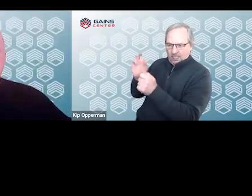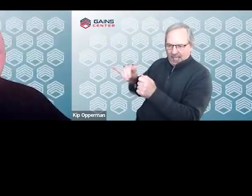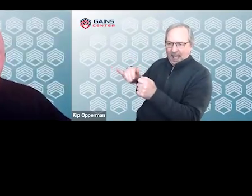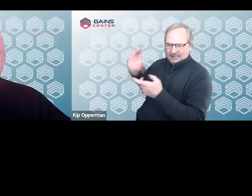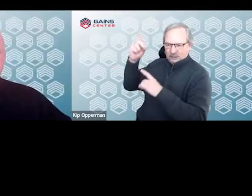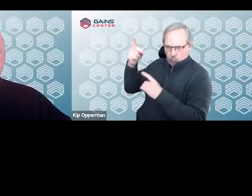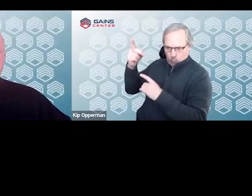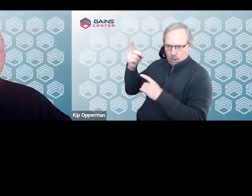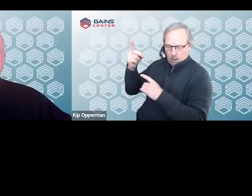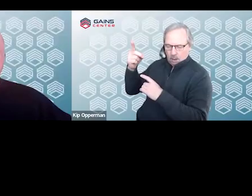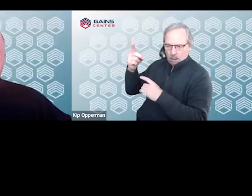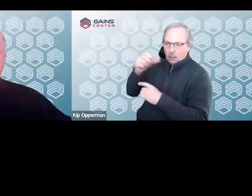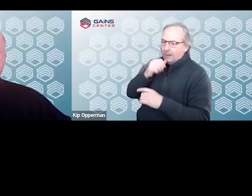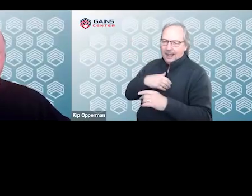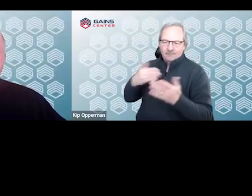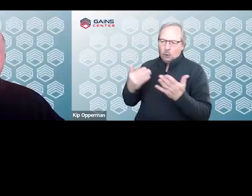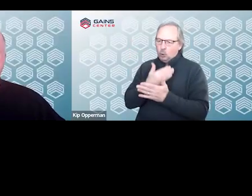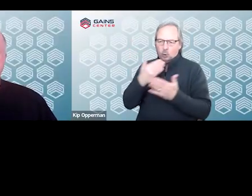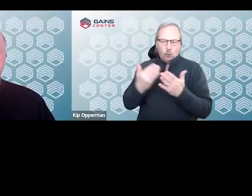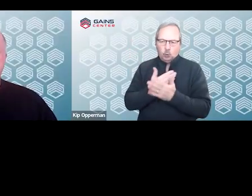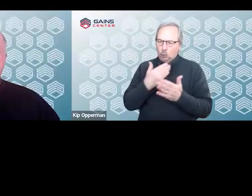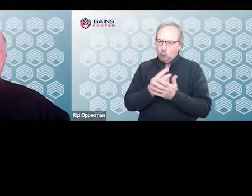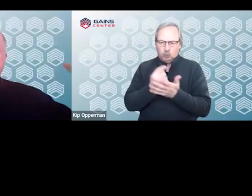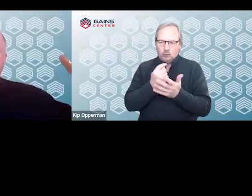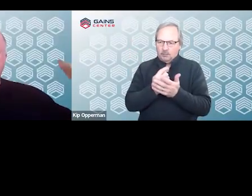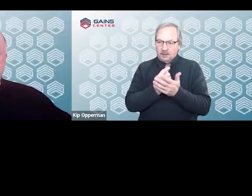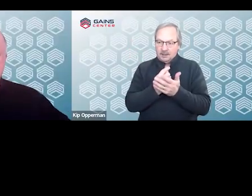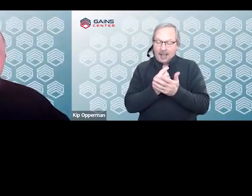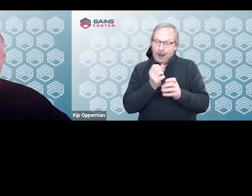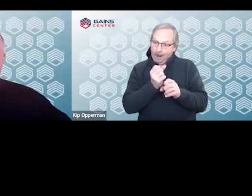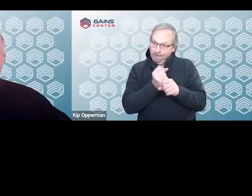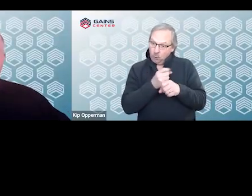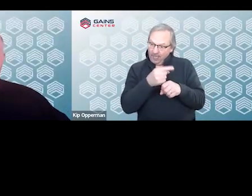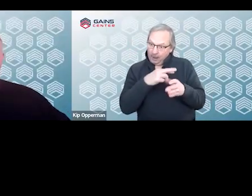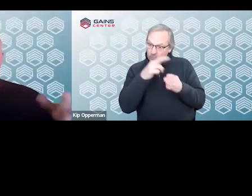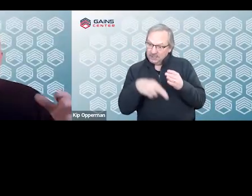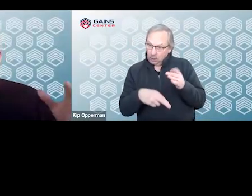We don't have any treatments that produce that kind of results, that retain people that well